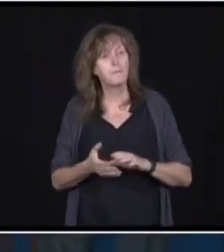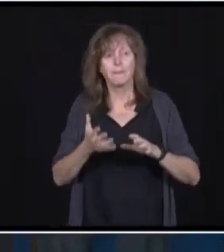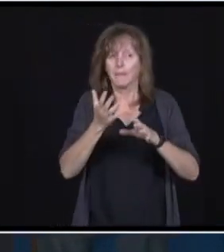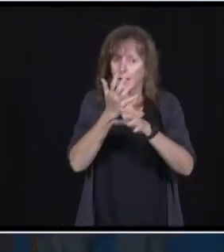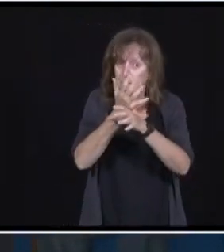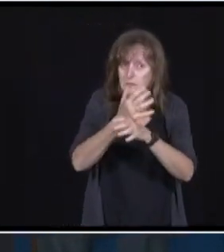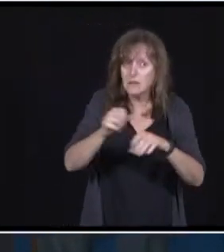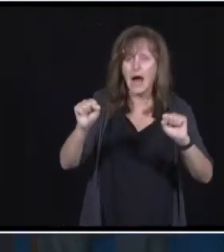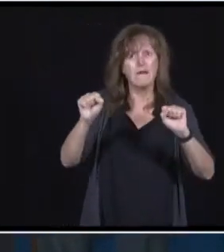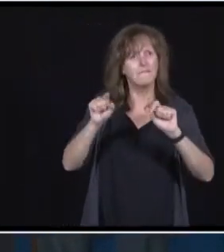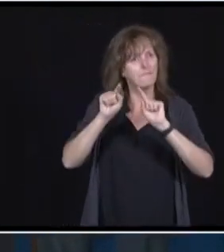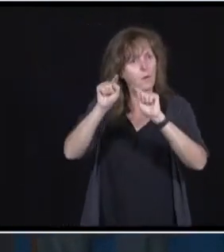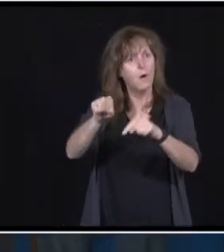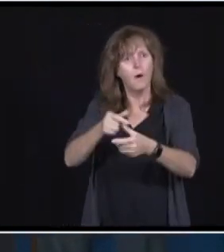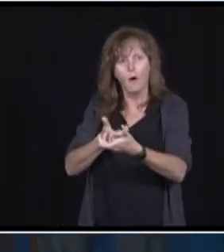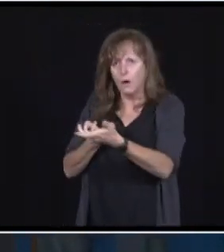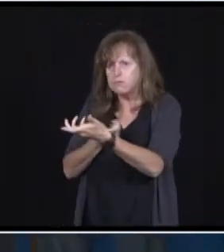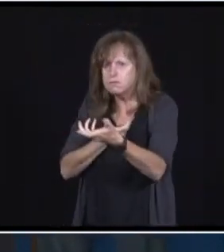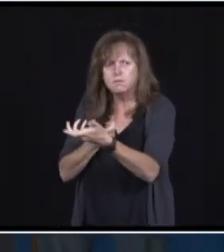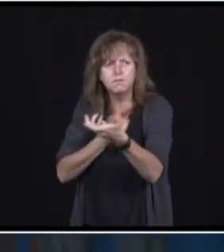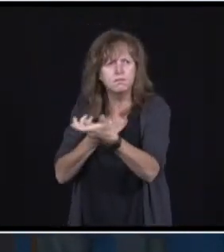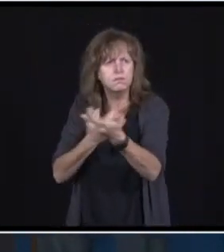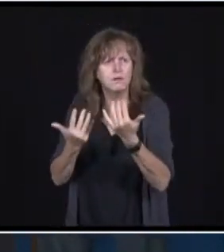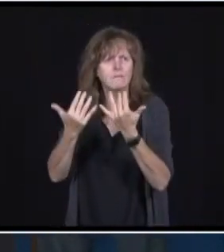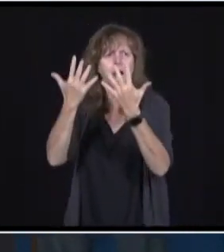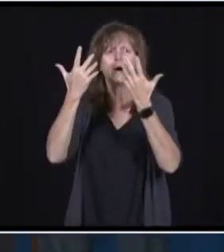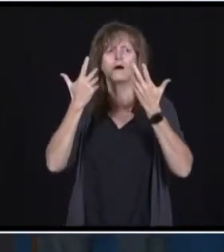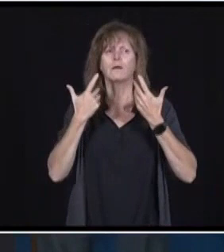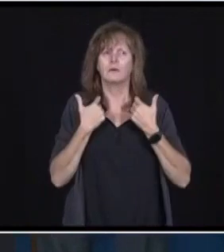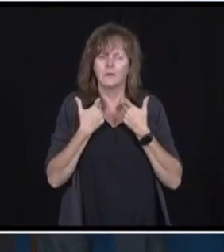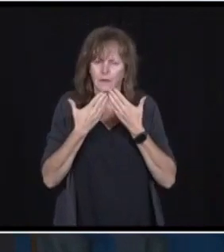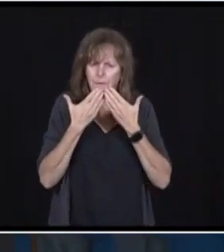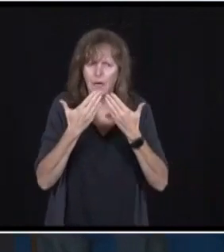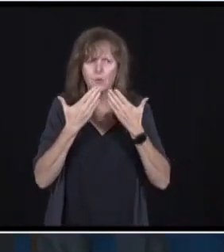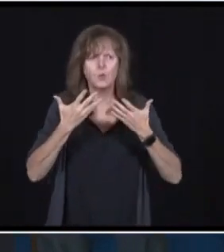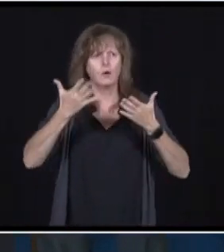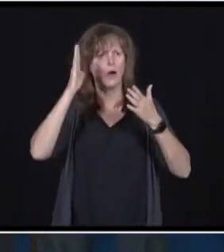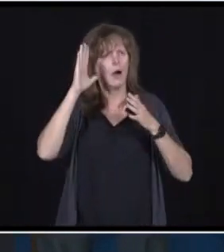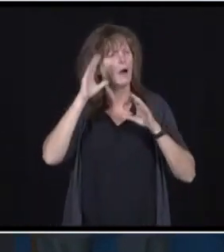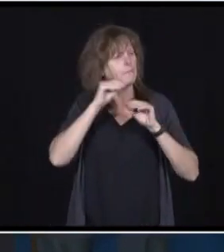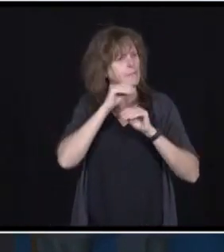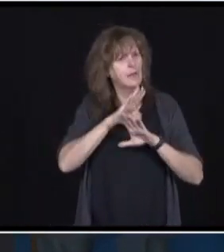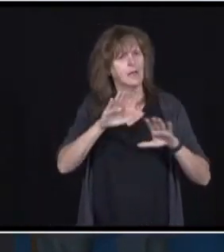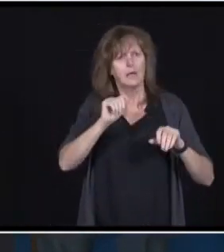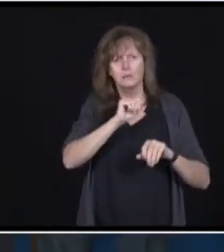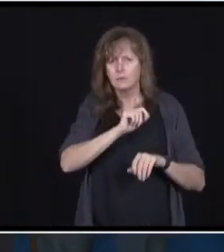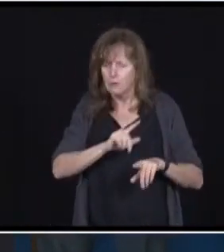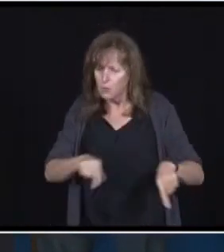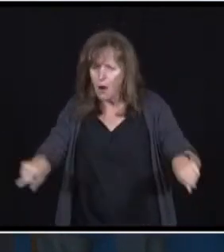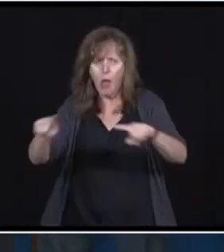, these guys and gals are absolute champions. I just want to say please stay safe out there when